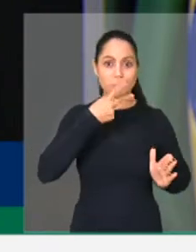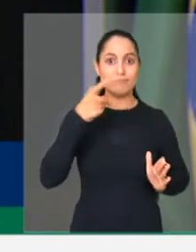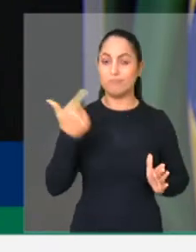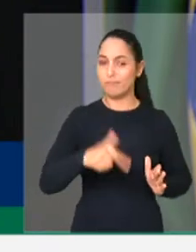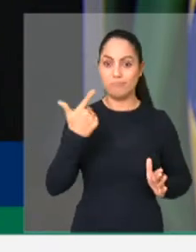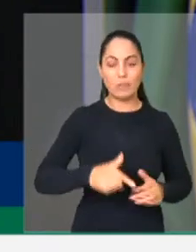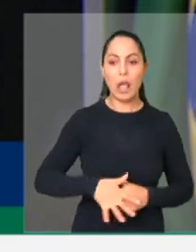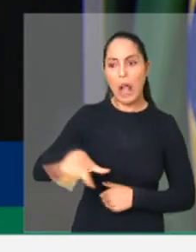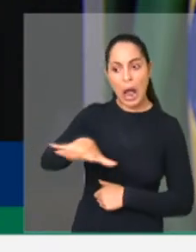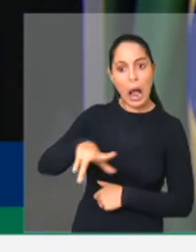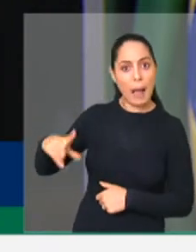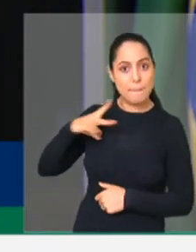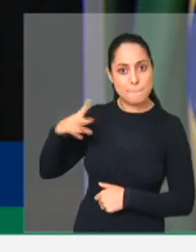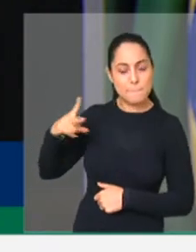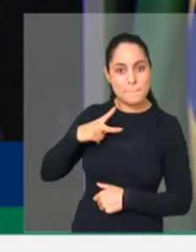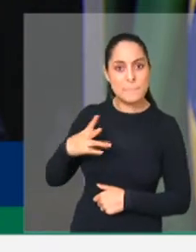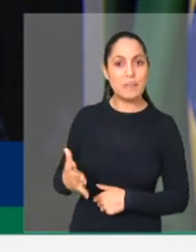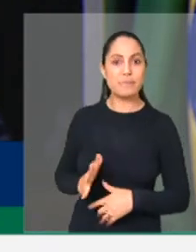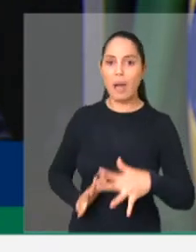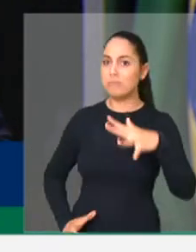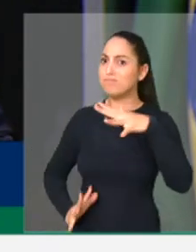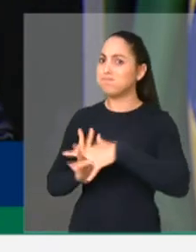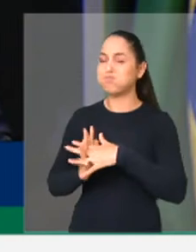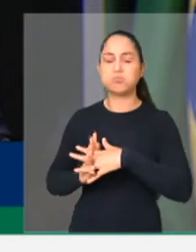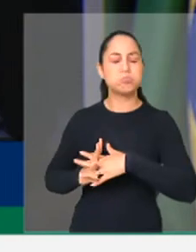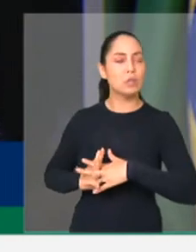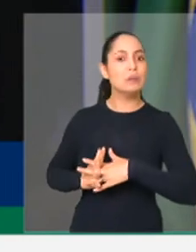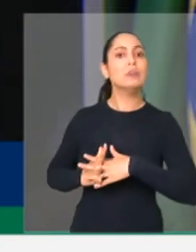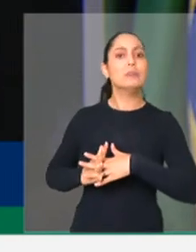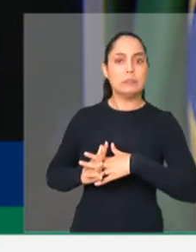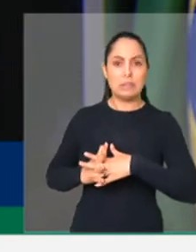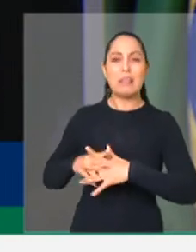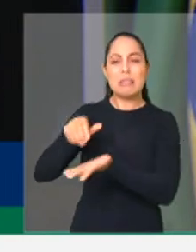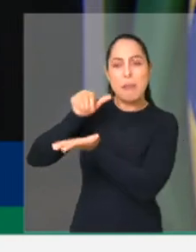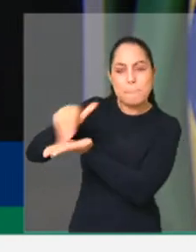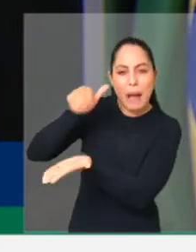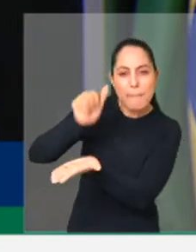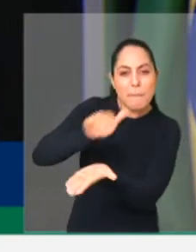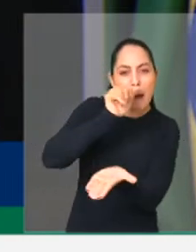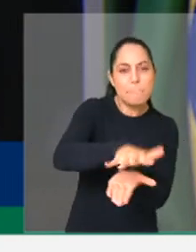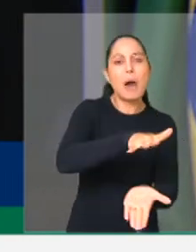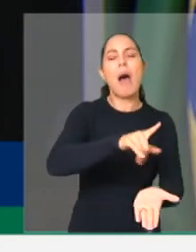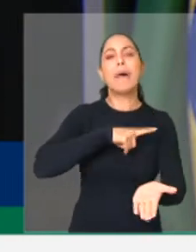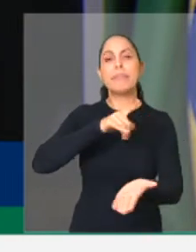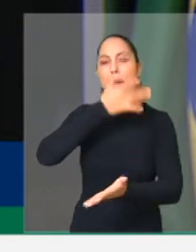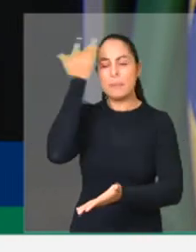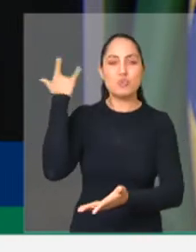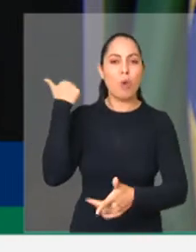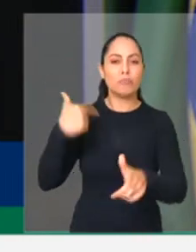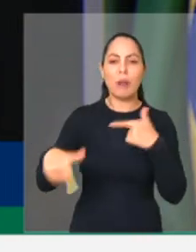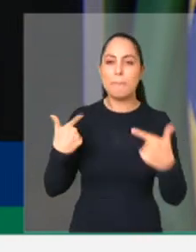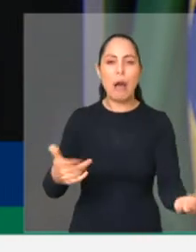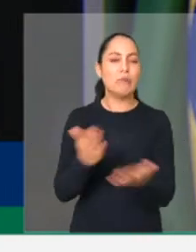TÊM OPORTUNIDADE OPORTUNIDADE... AUMENTAR OS MEDICAMENTOS, INACEITÁVEL É UM ABSURDO... INCLUSIVE... TEM UM PROJETO DE LEI TRAMITANDO